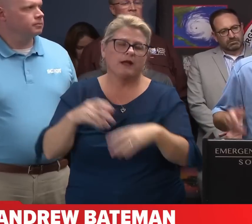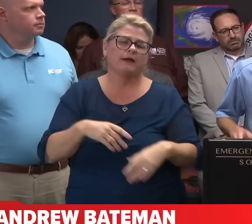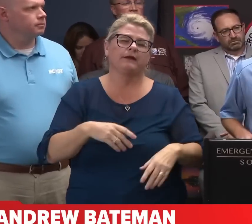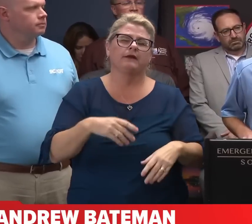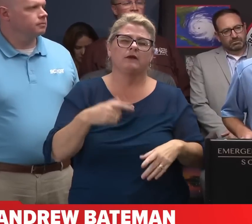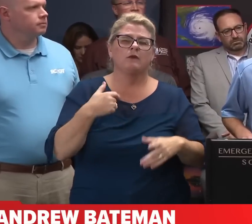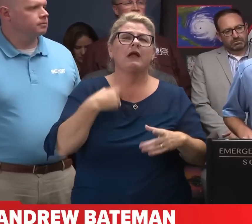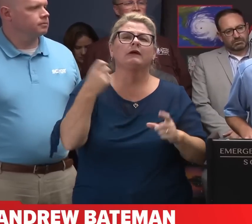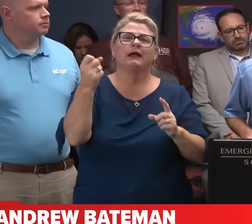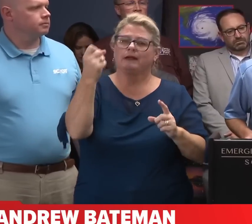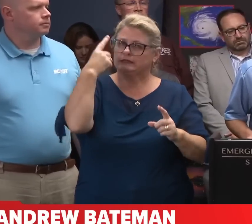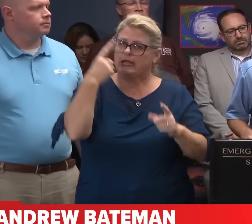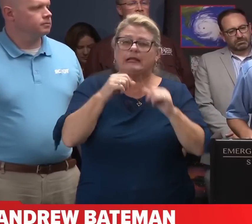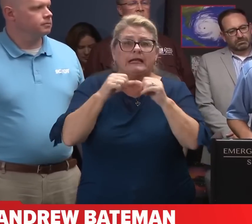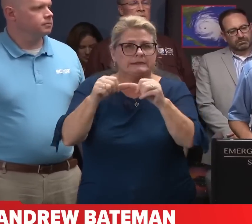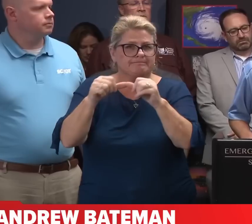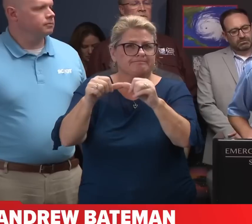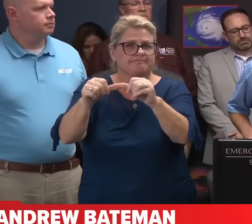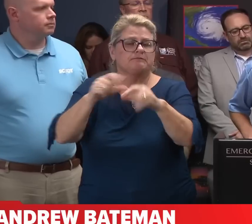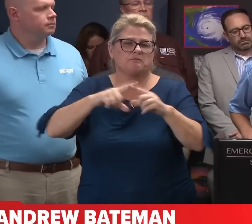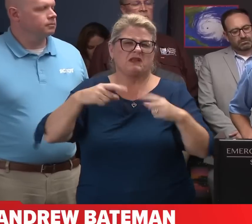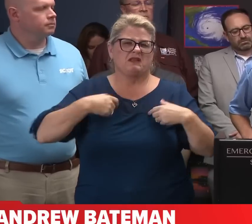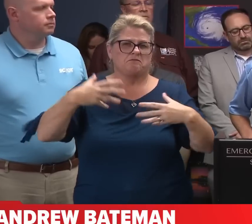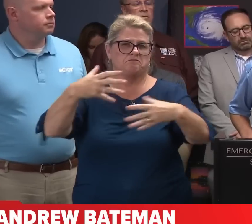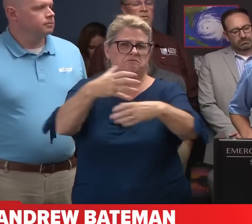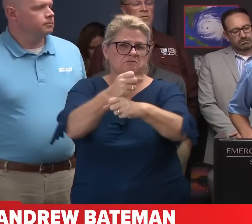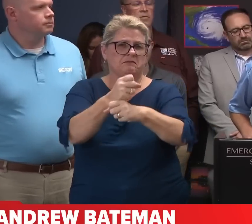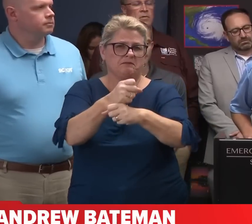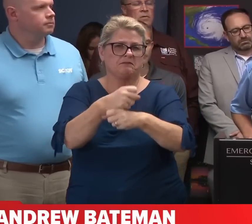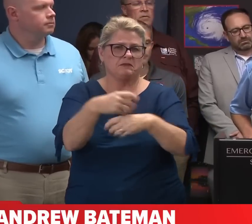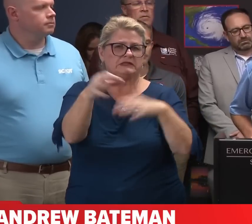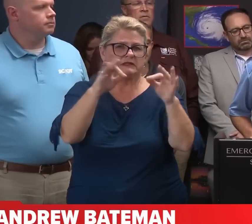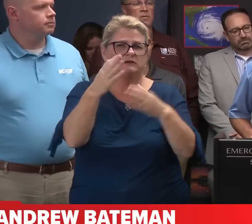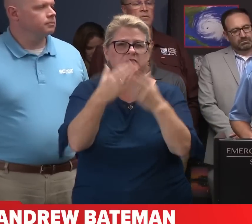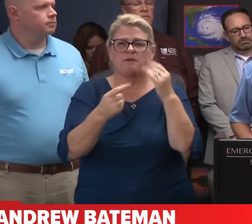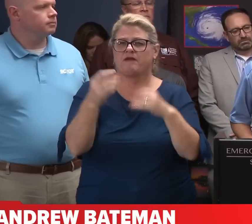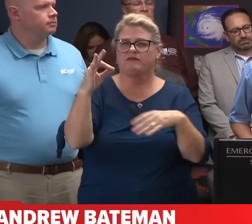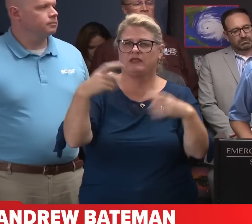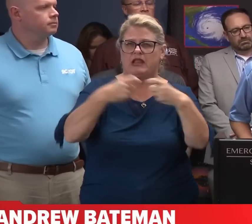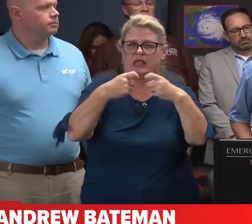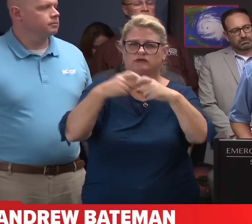situation is ongoing. I'll briefly summarize some of the outages that the governor mentioned earlier.